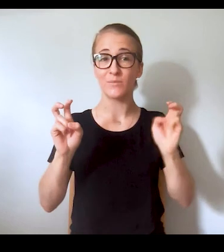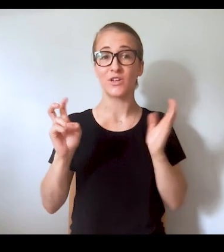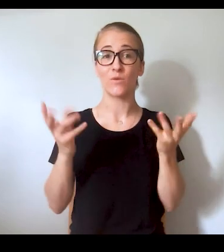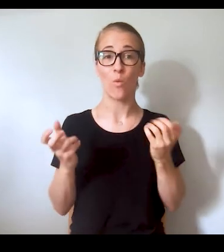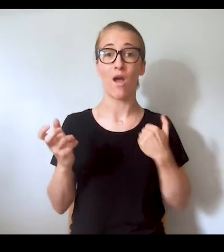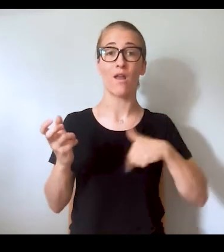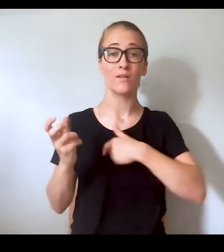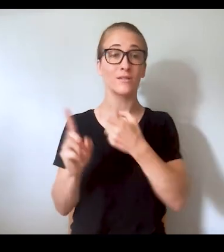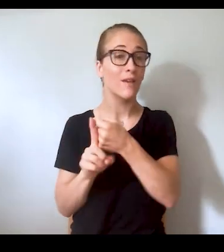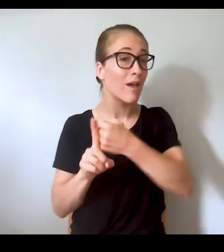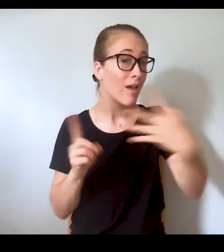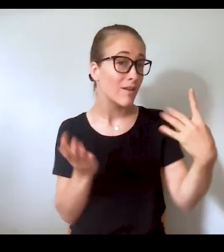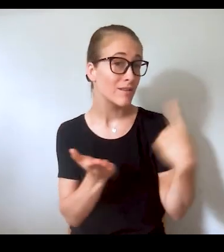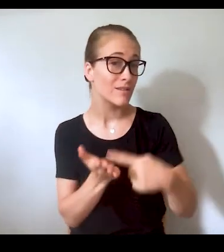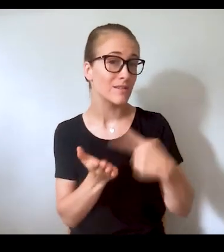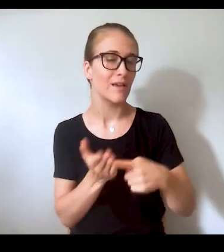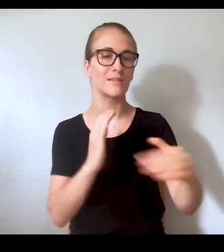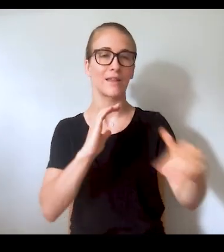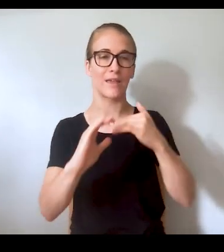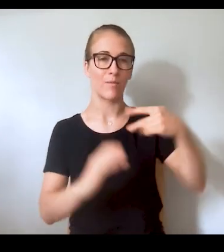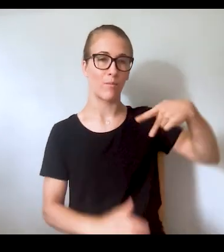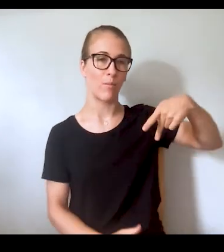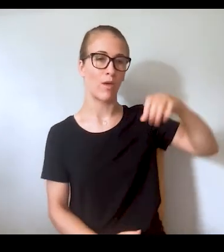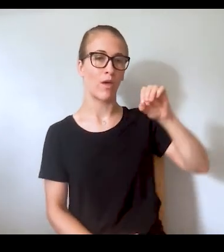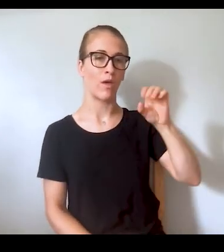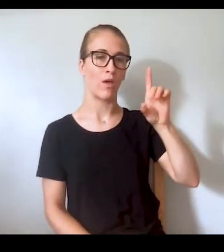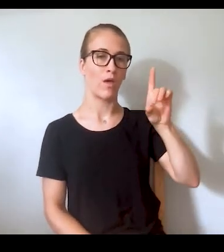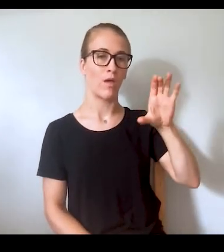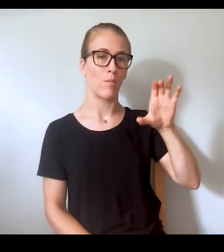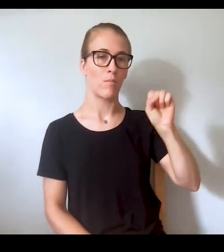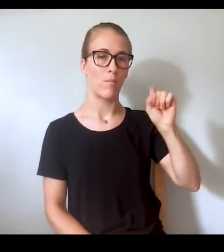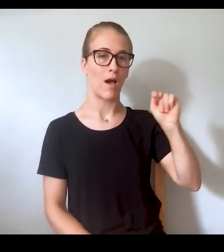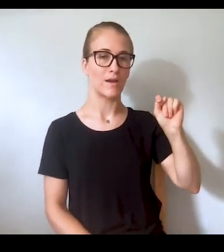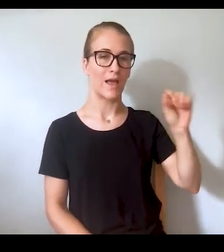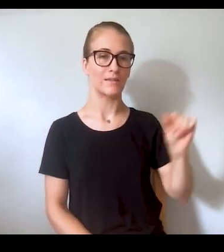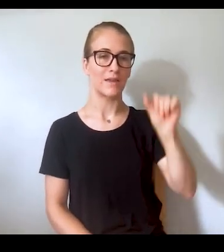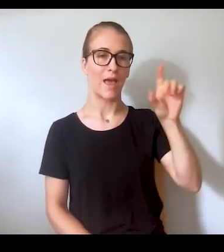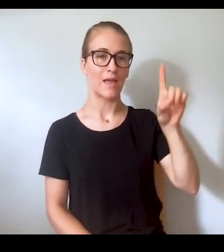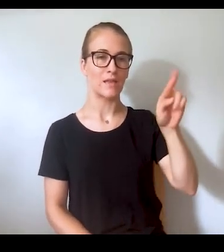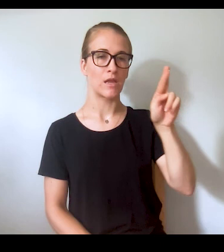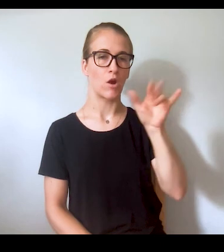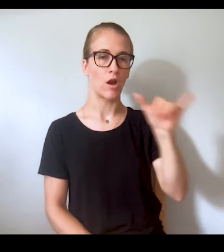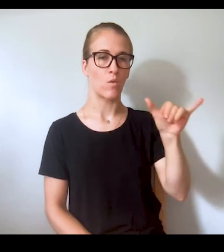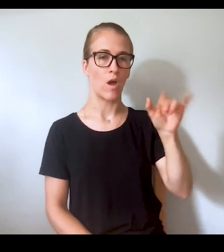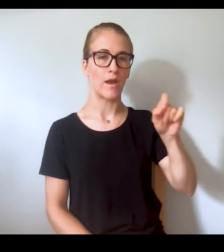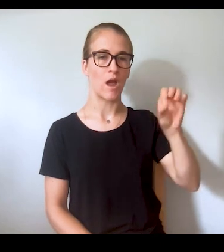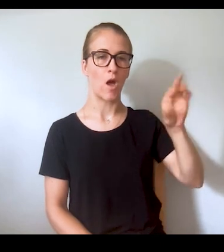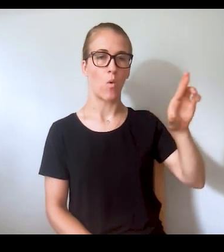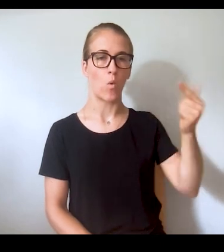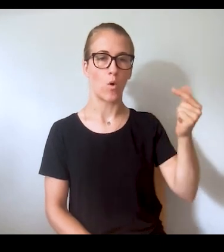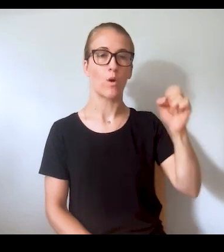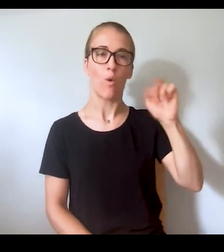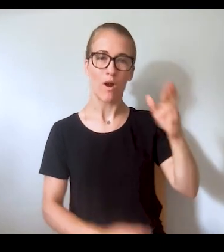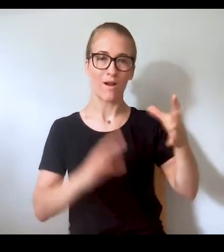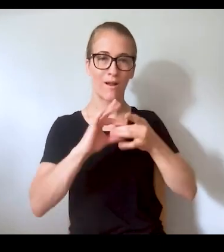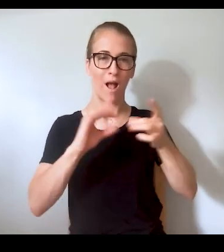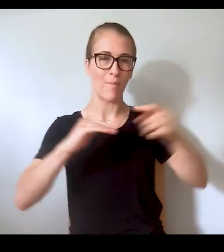please, email podcast@drny.org or comment below. Tune in next Wednesday,